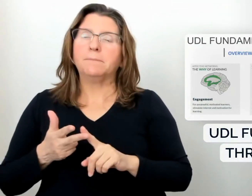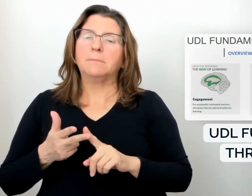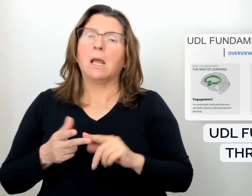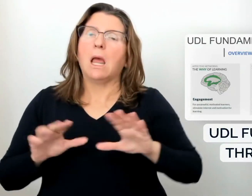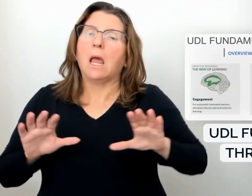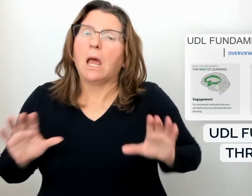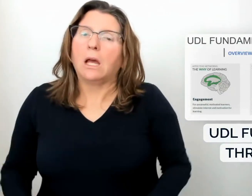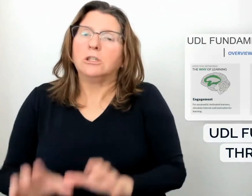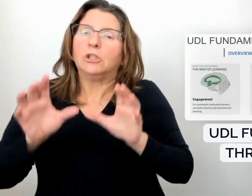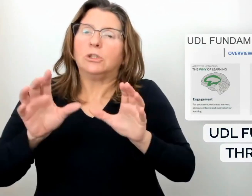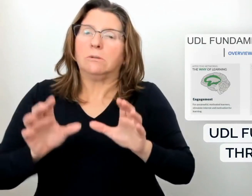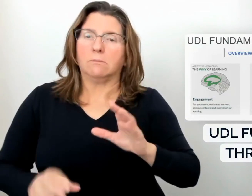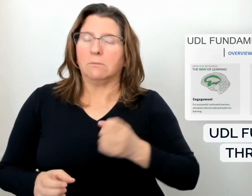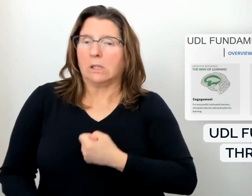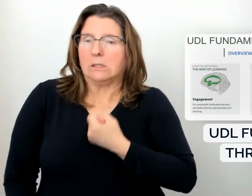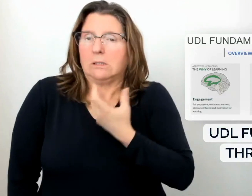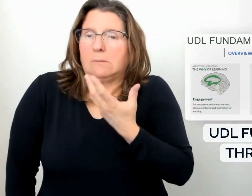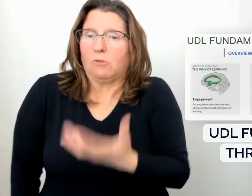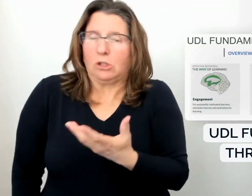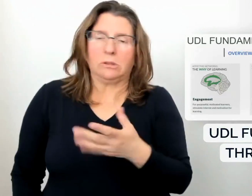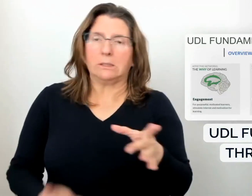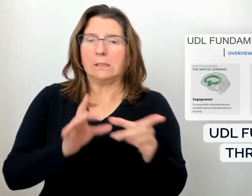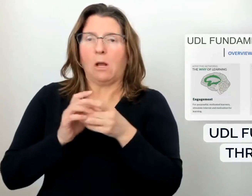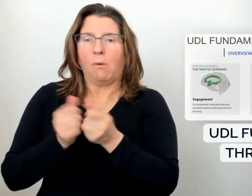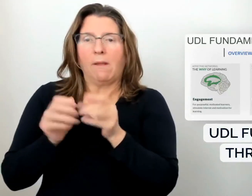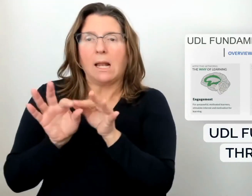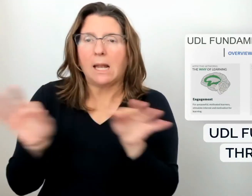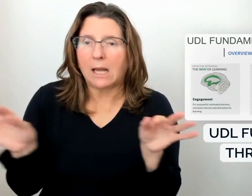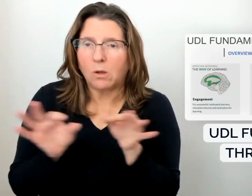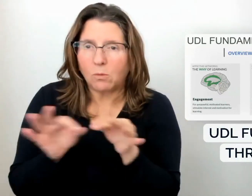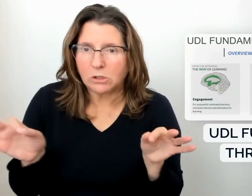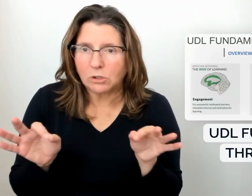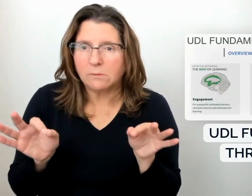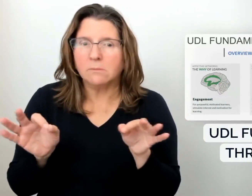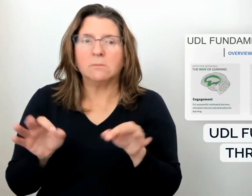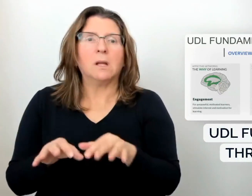The third network is 'action and expression.'